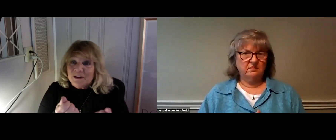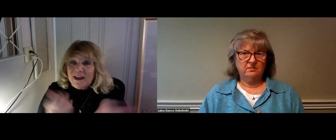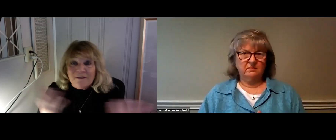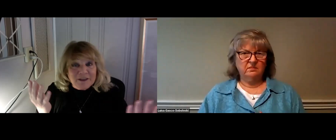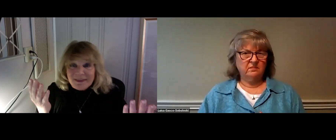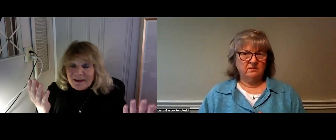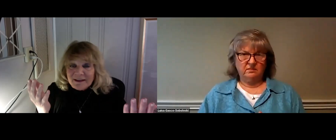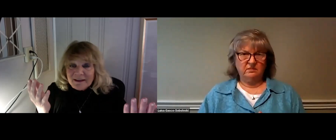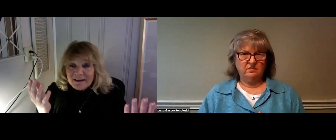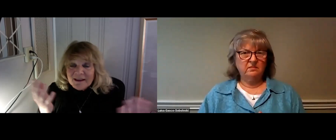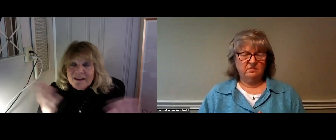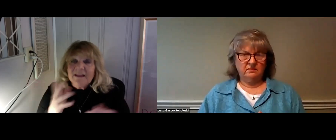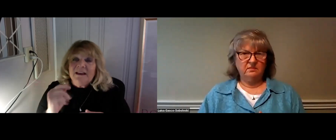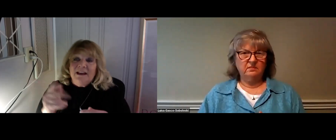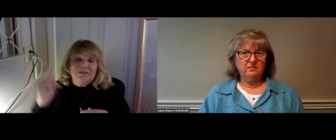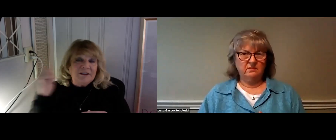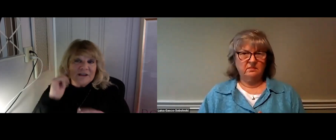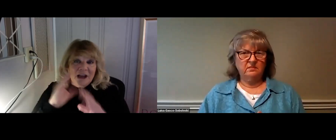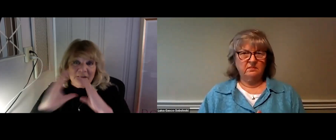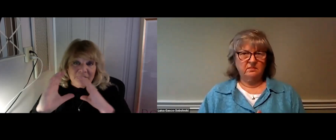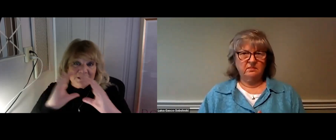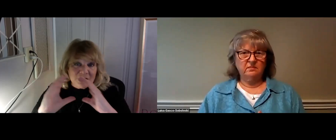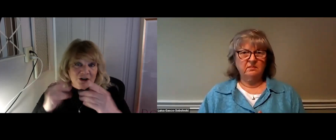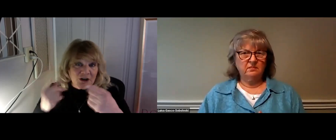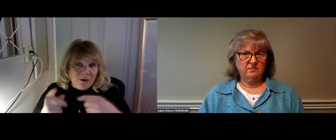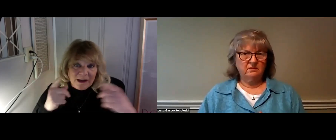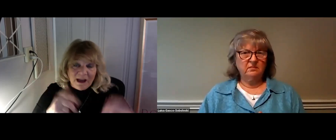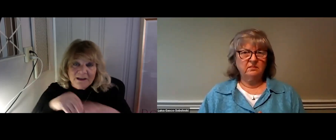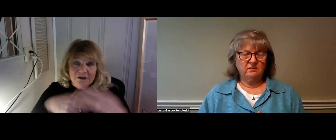everything. If there's a conversation going on in the